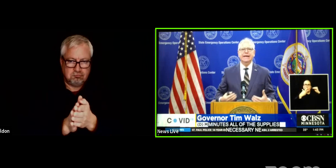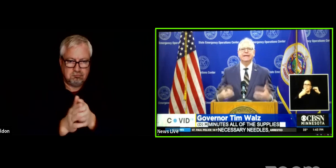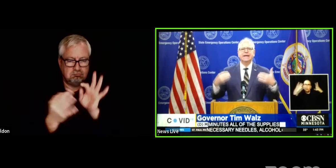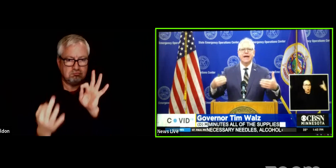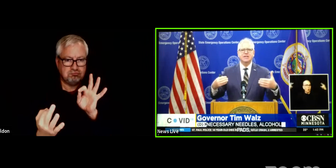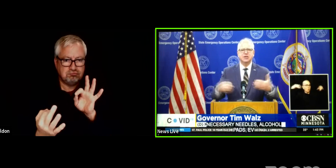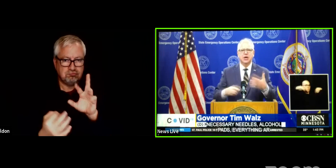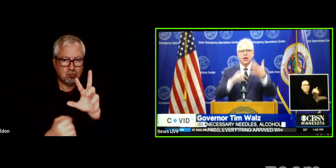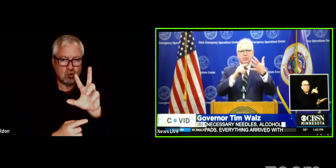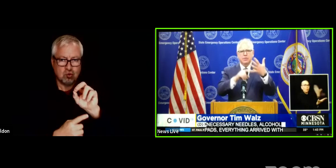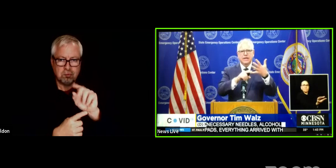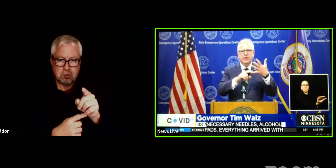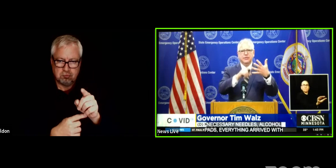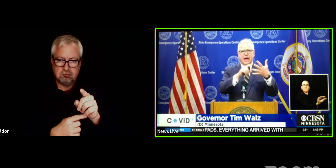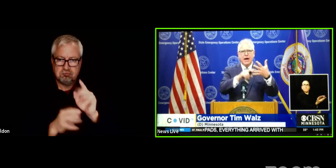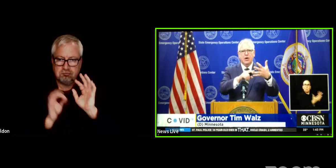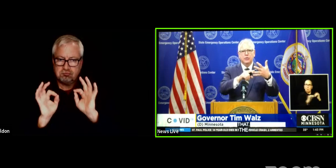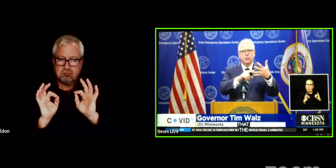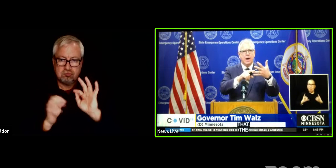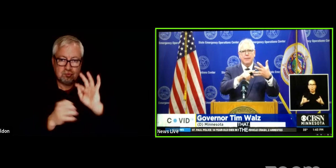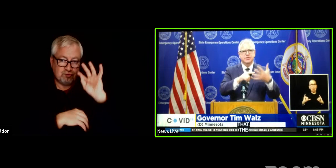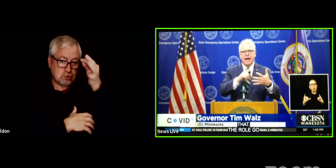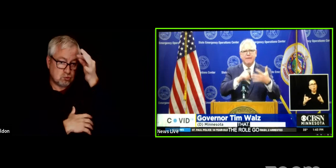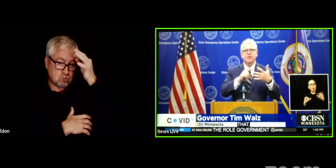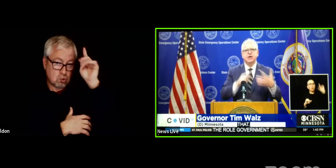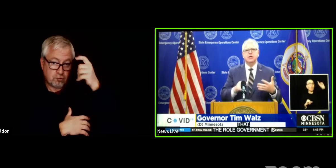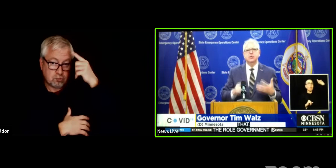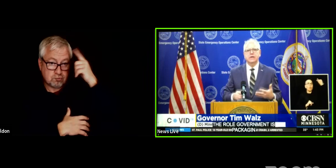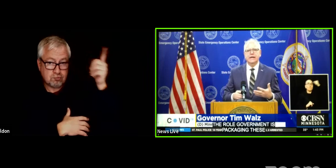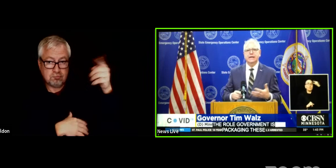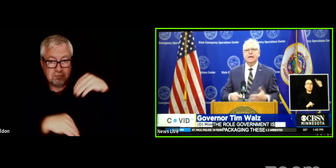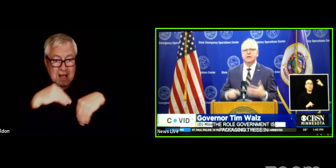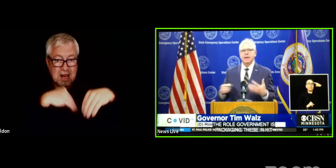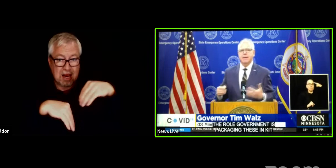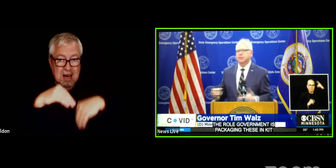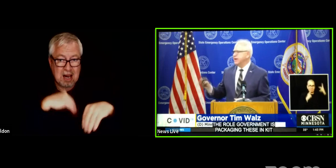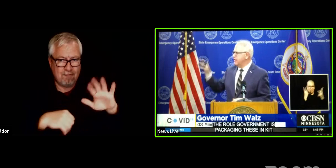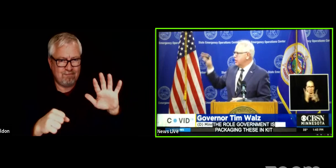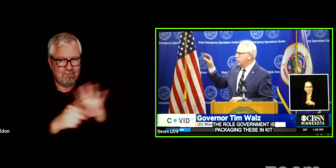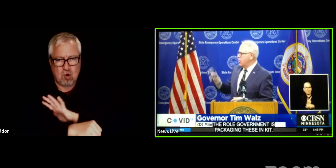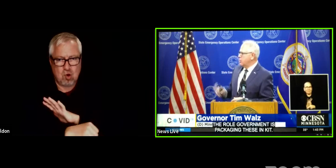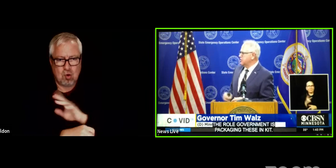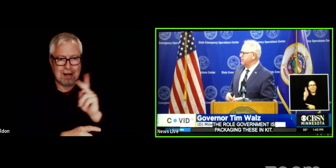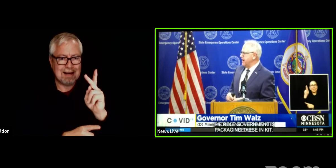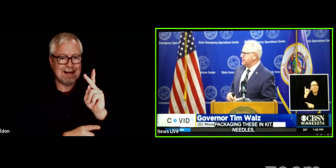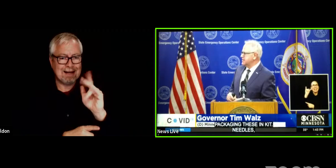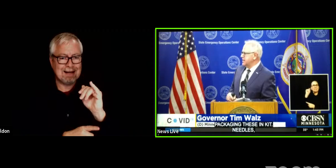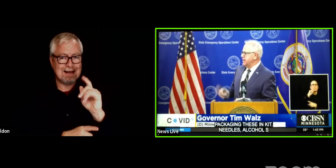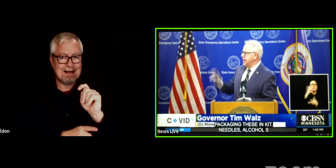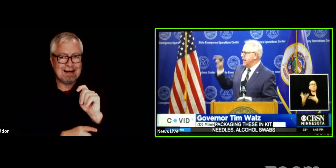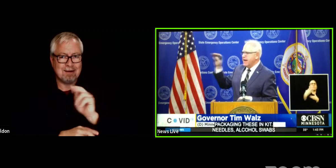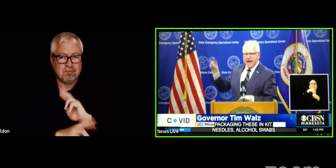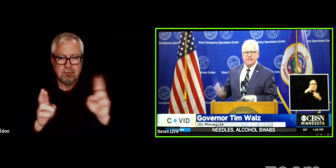IN KITS. NEEDLES, ALCOHOL SWABS, EVERYTHING YOU NEED TO BE ABLE TO GIVE IT ALONG WITH THE VACCINE.